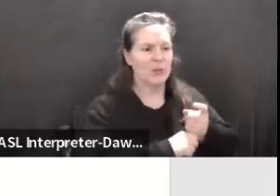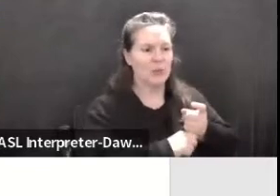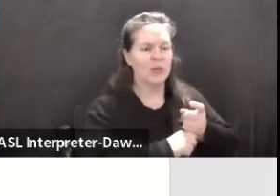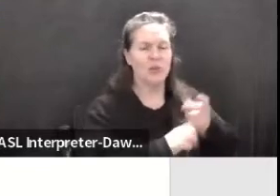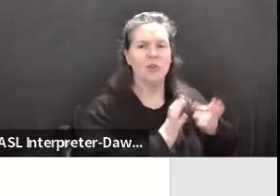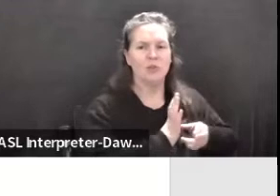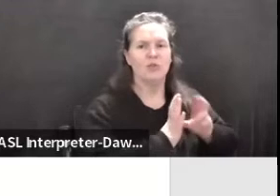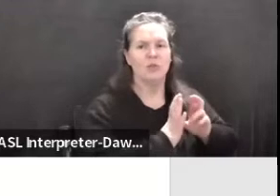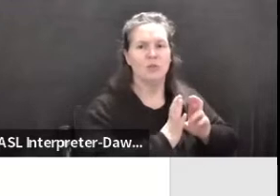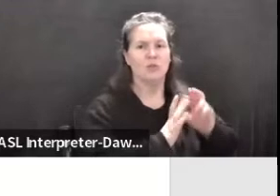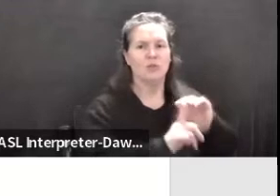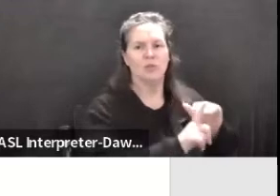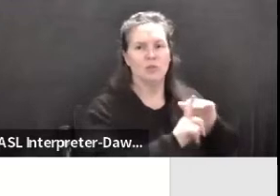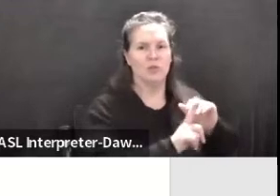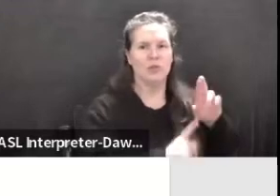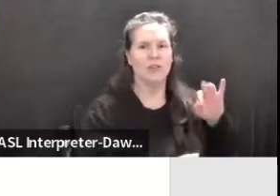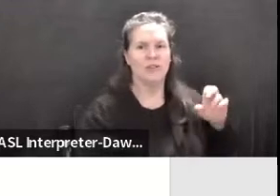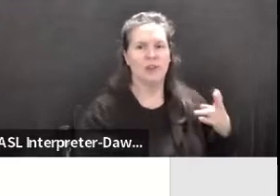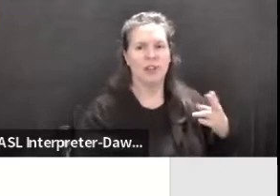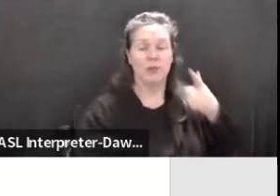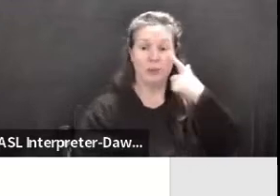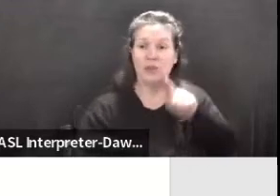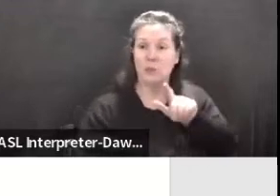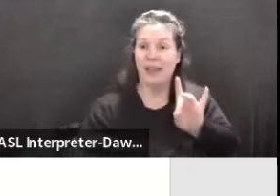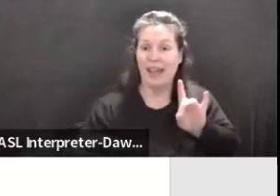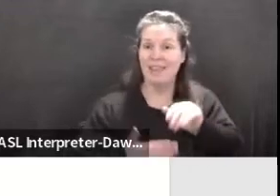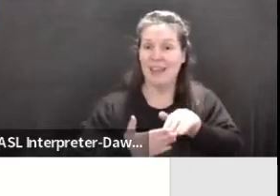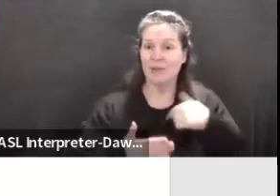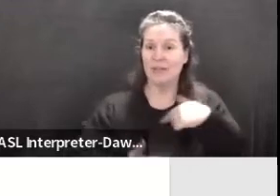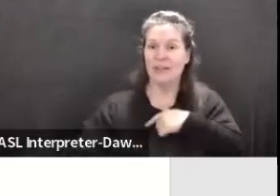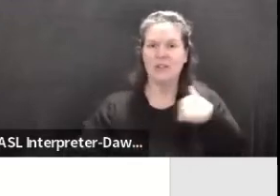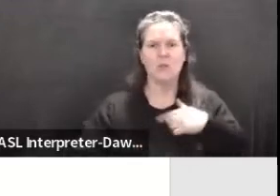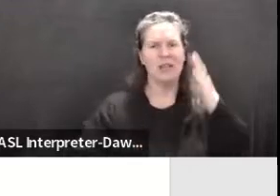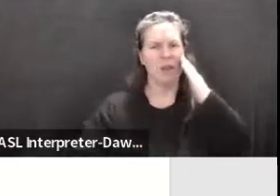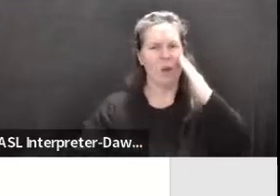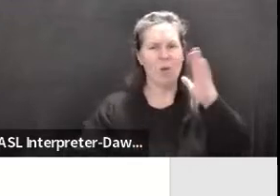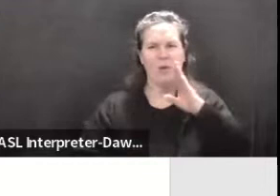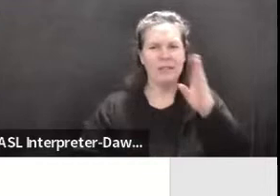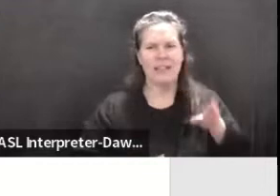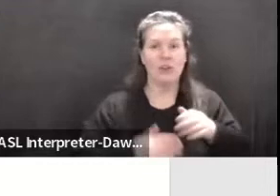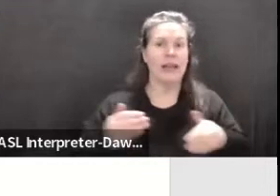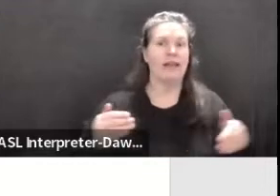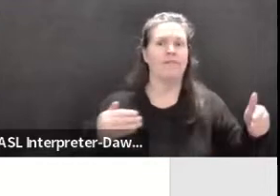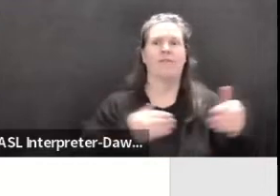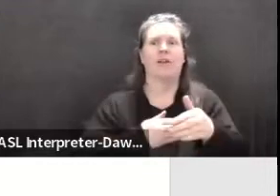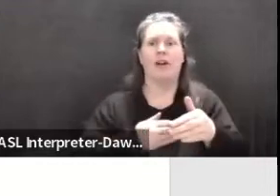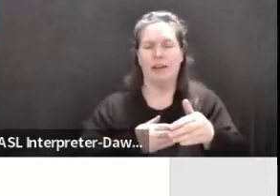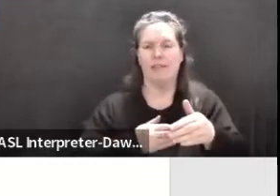So we, because there's 28,000 of us, right? So we know we're never gonna get in front of 28,000 people in person.